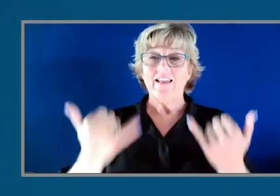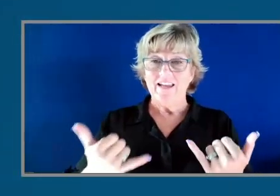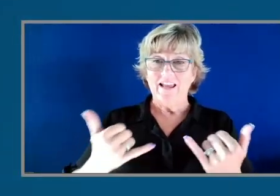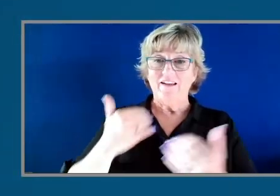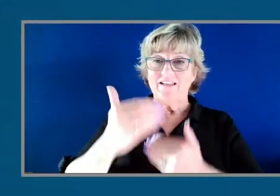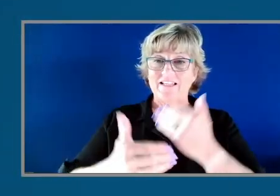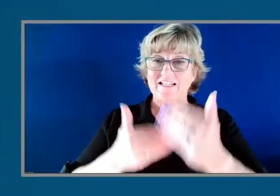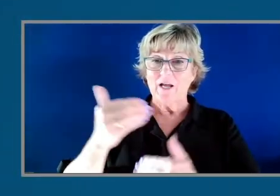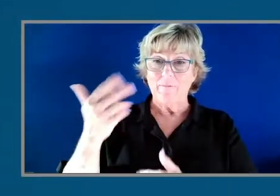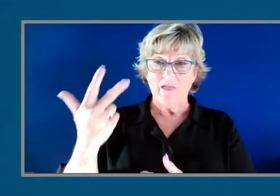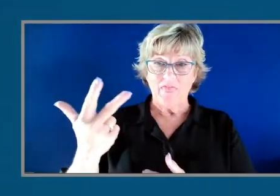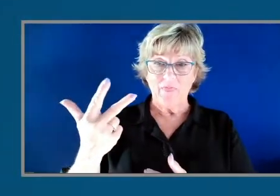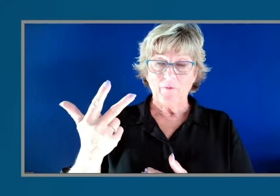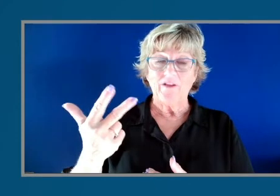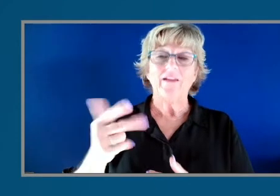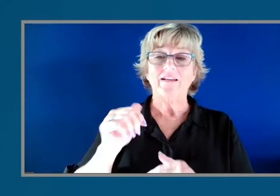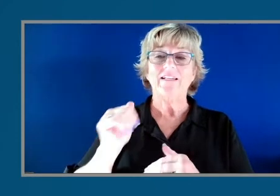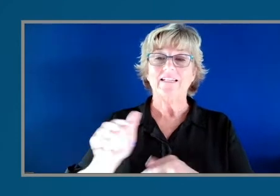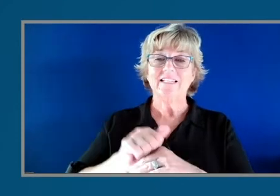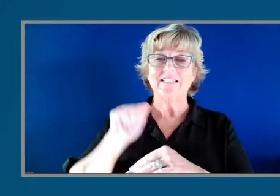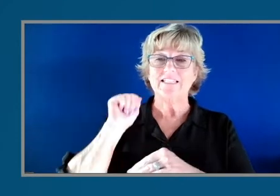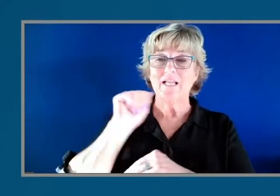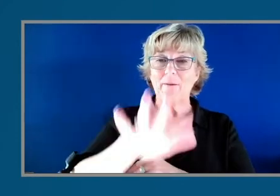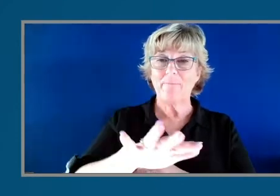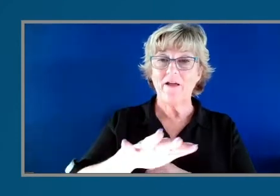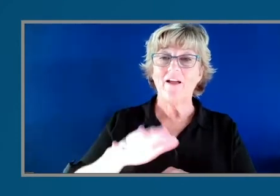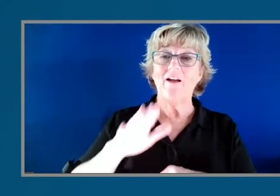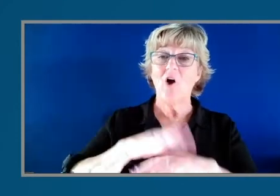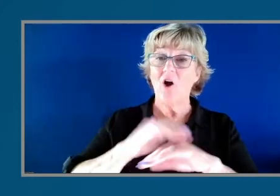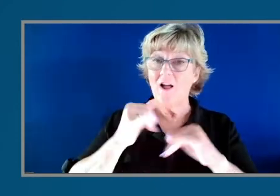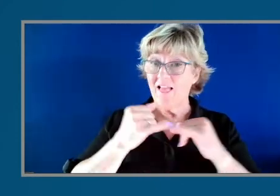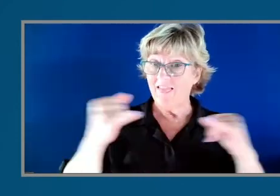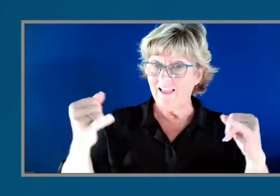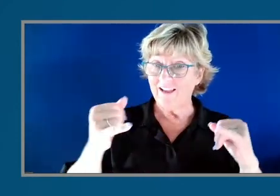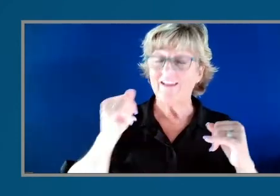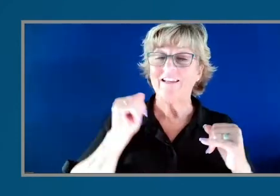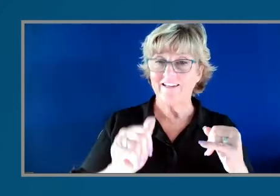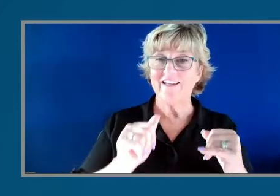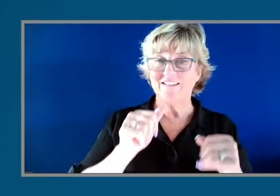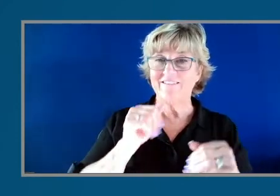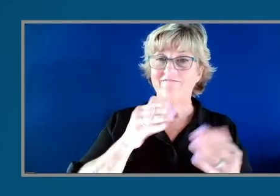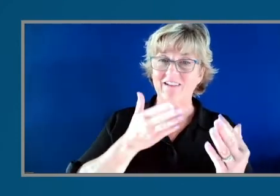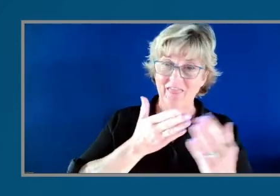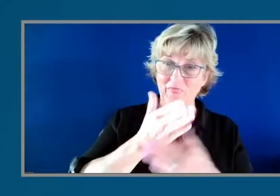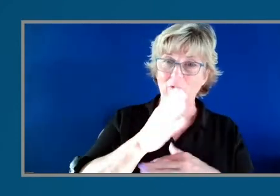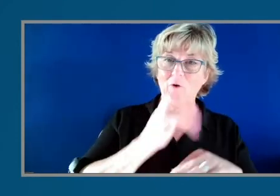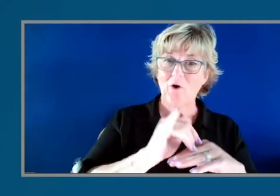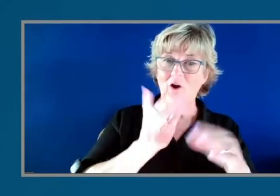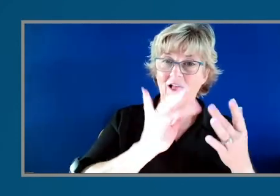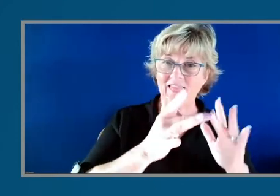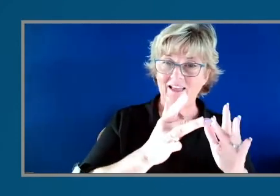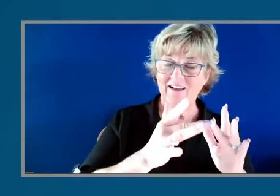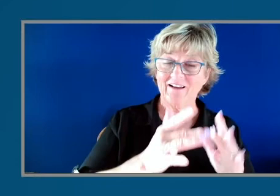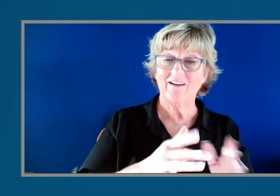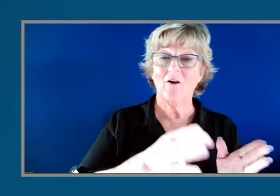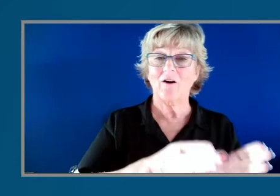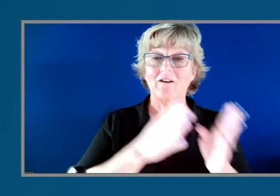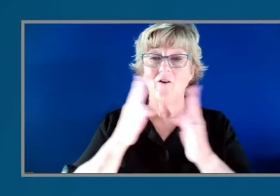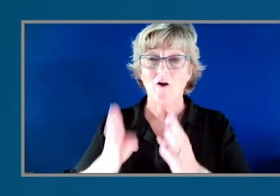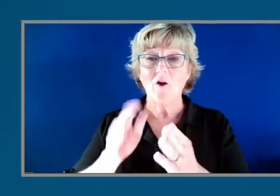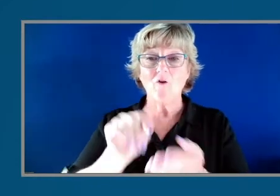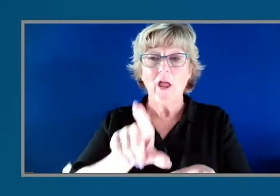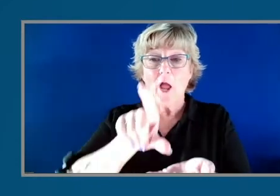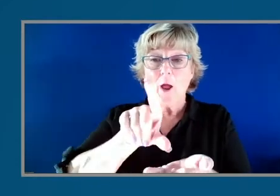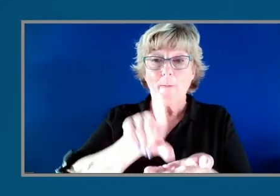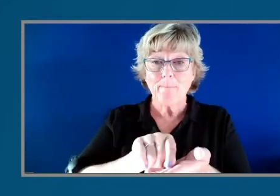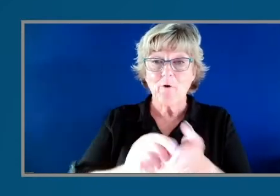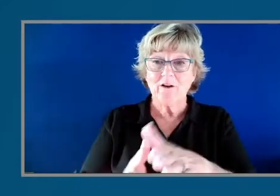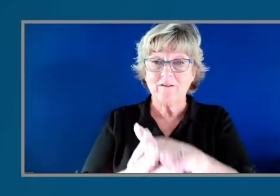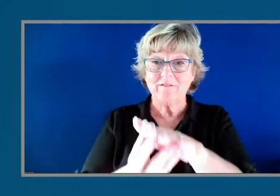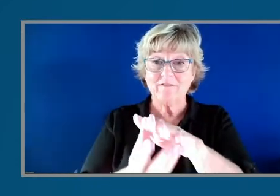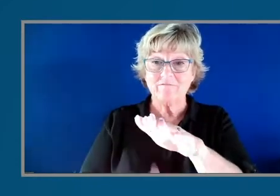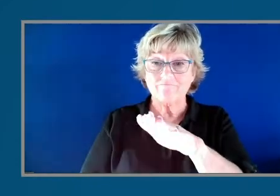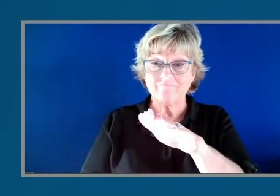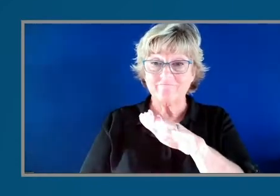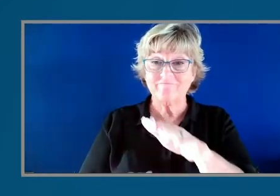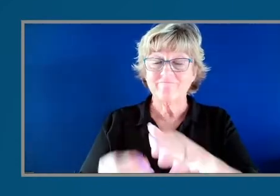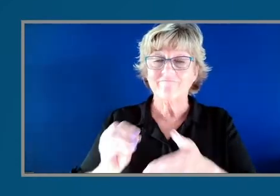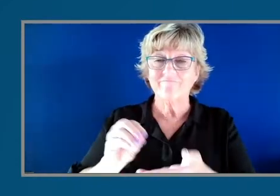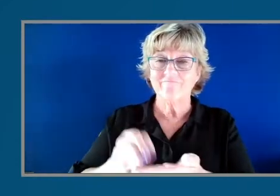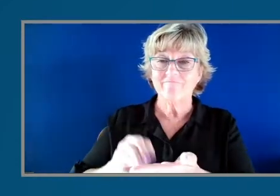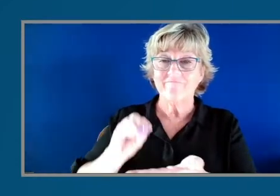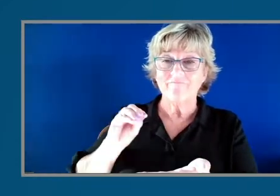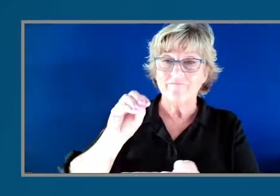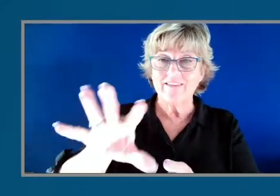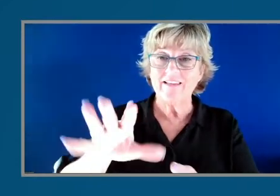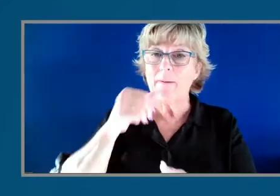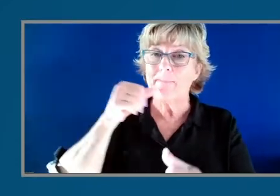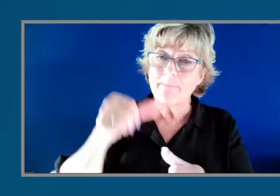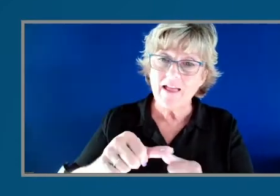Studio: Step three submit your map if you chose an online option, then you can simply submit to the online tool, or,